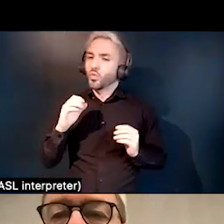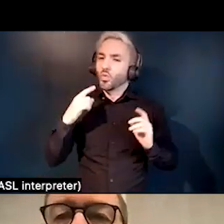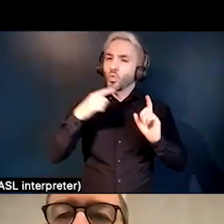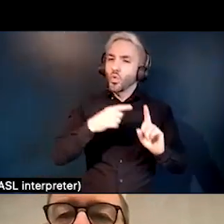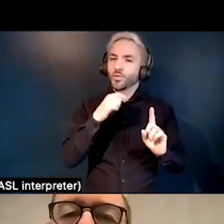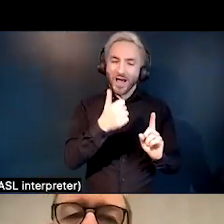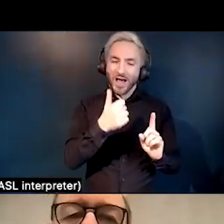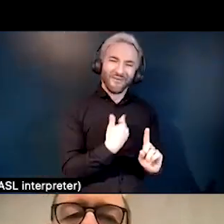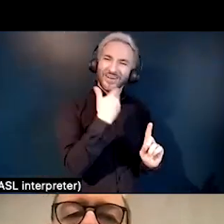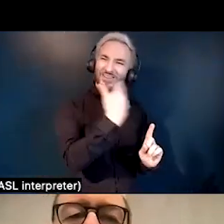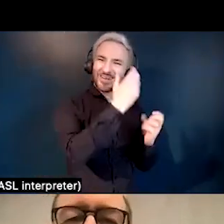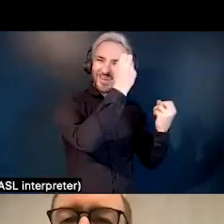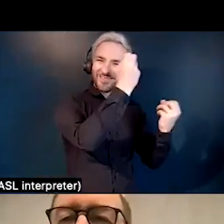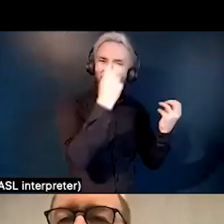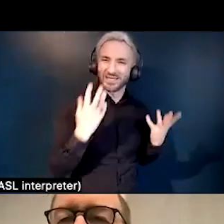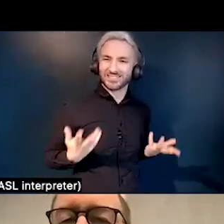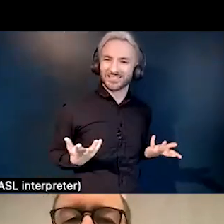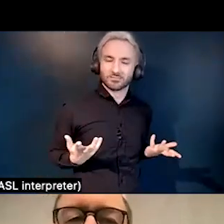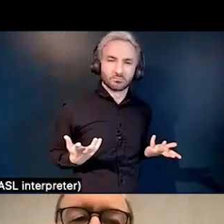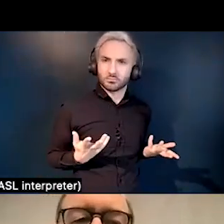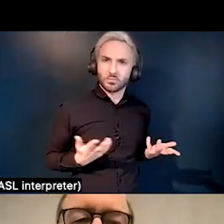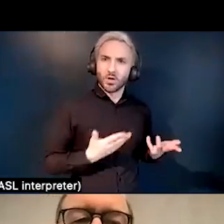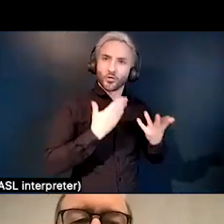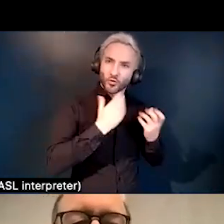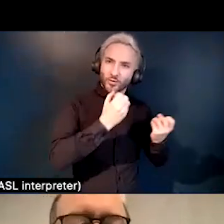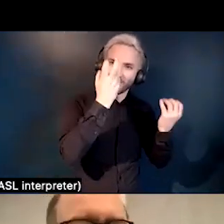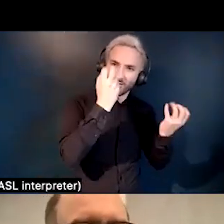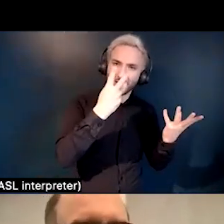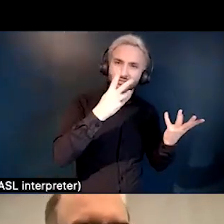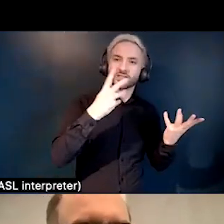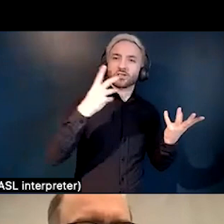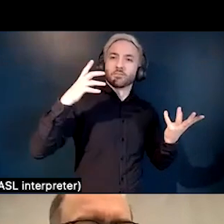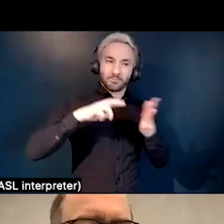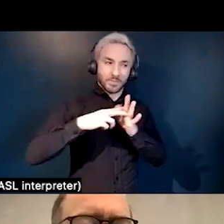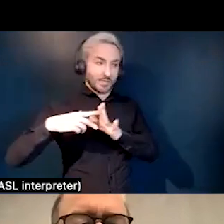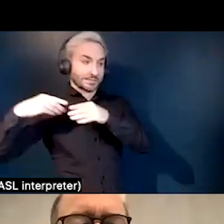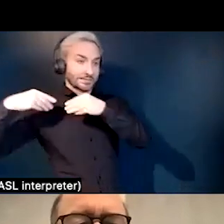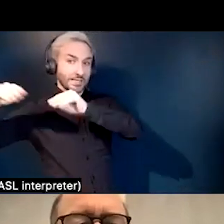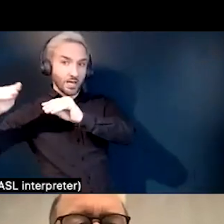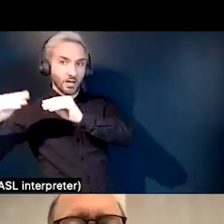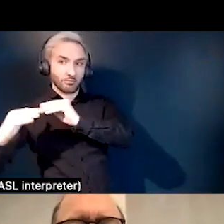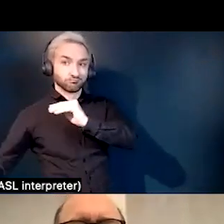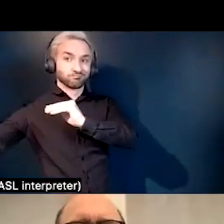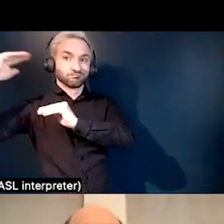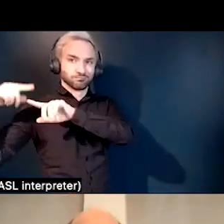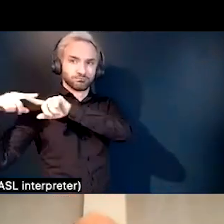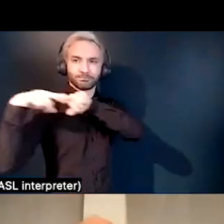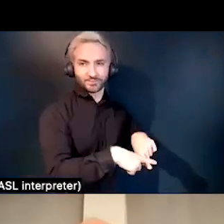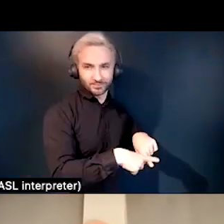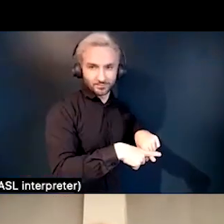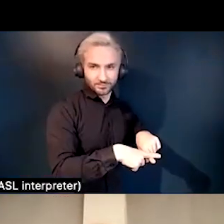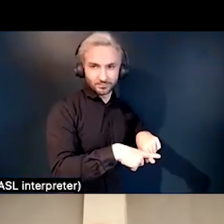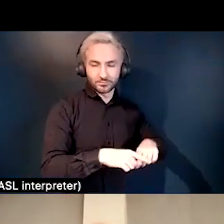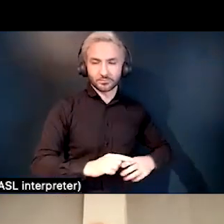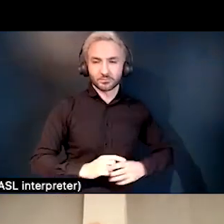it's to have good metadata to drive better sales. The other component is essentially a good supply